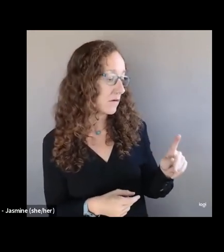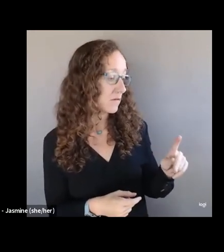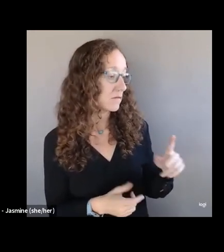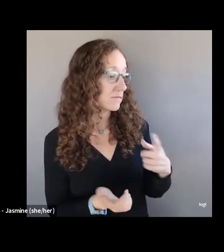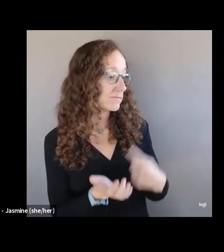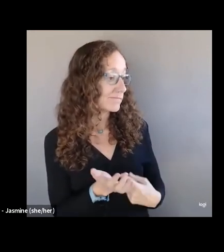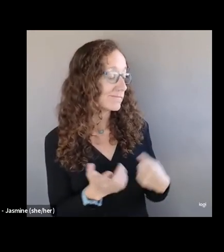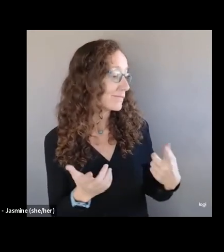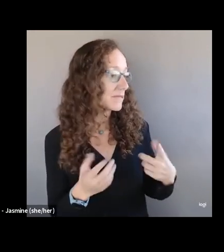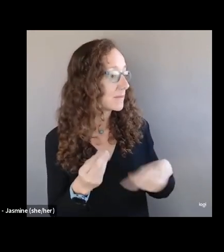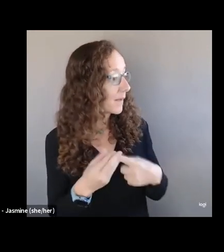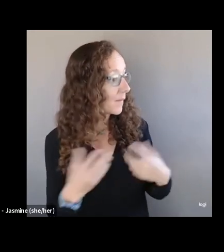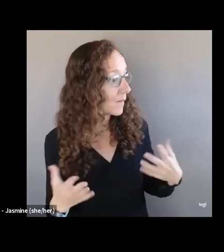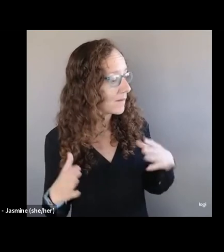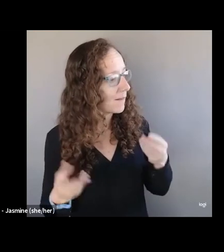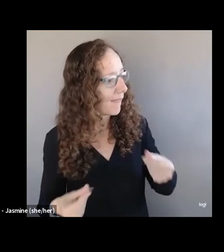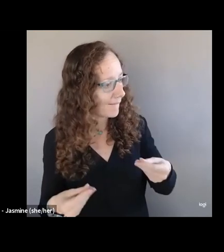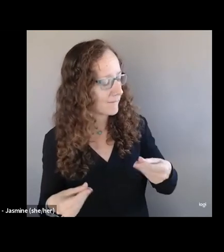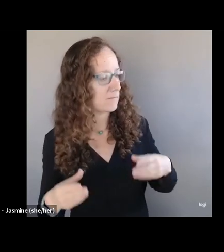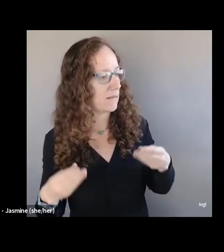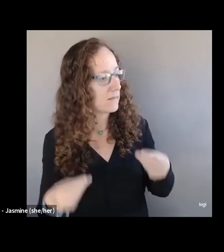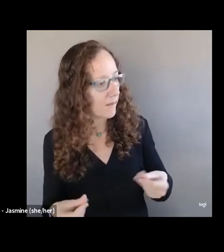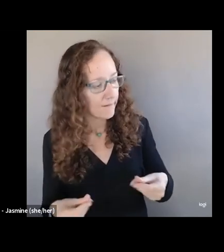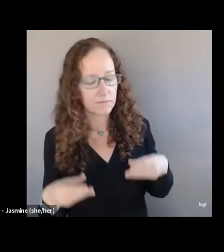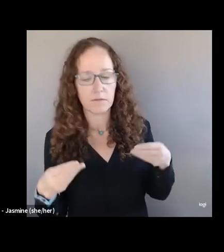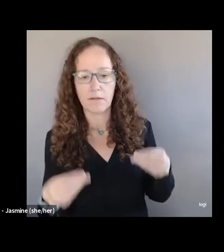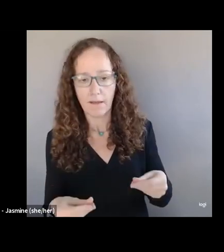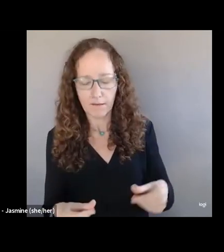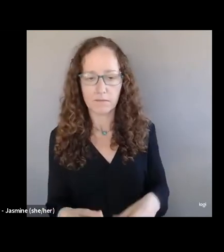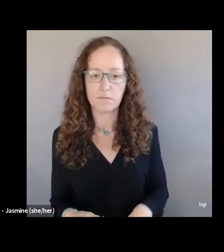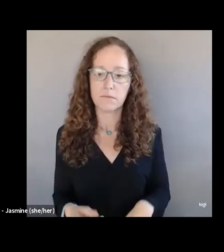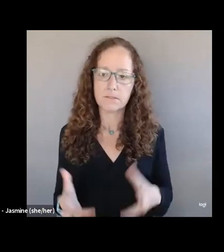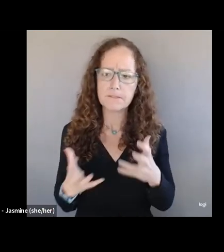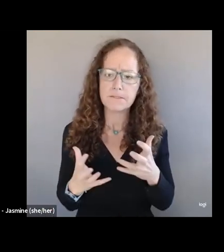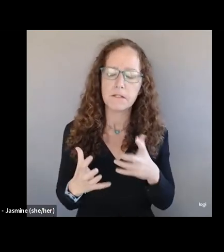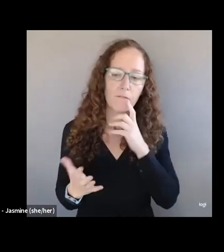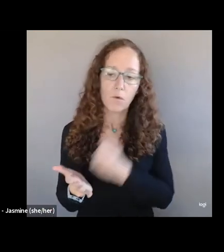land, desires, wealth and property. But just for a few men